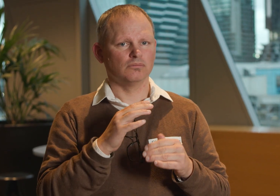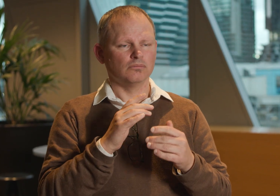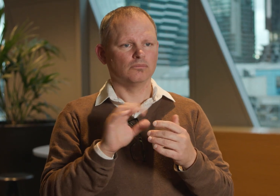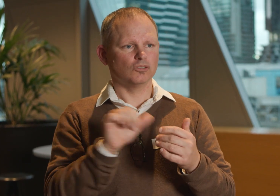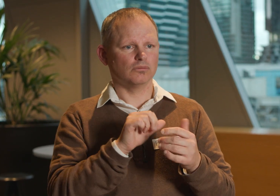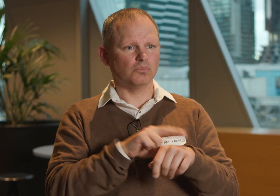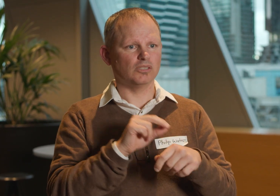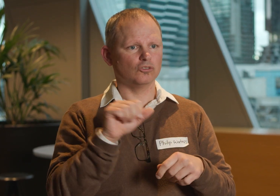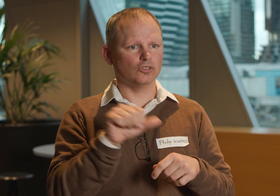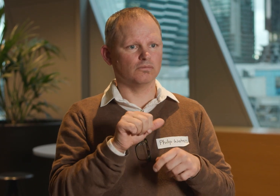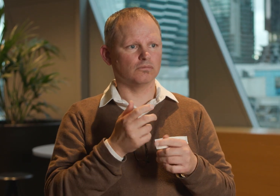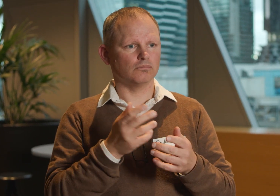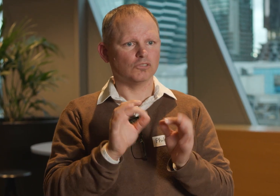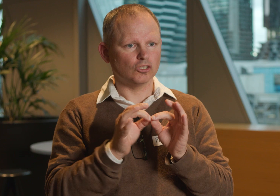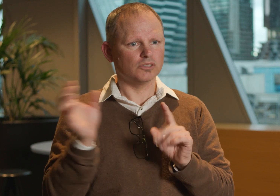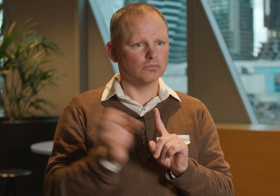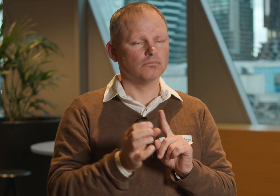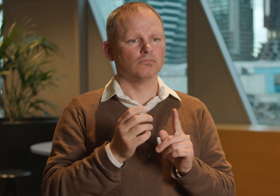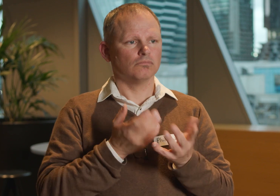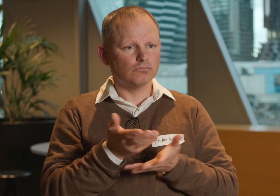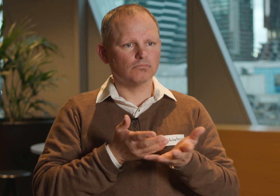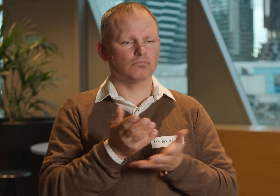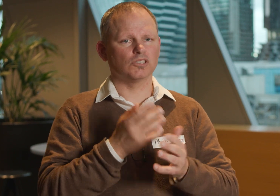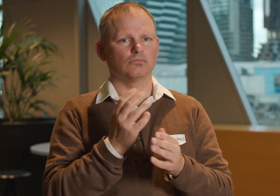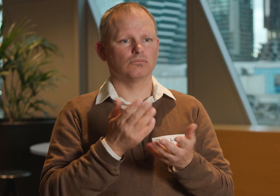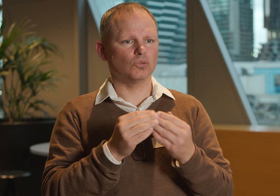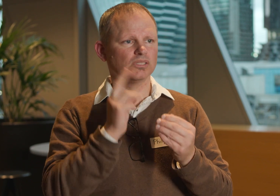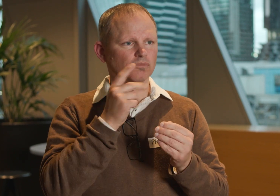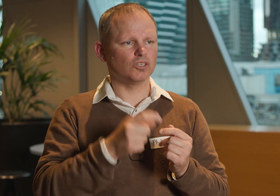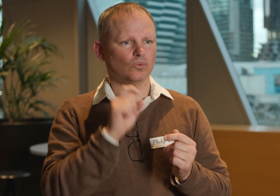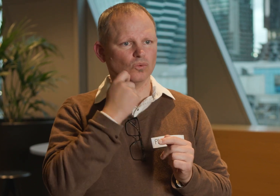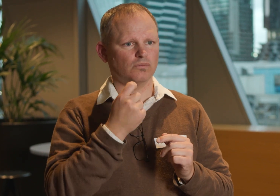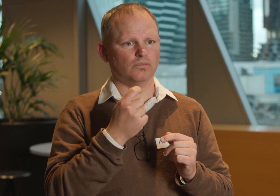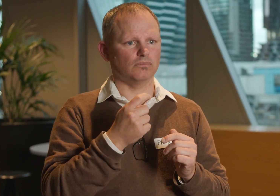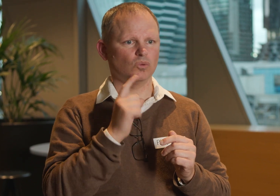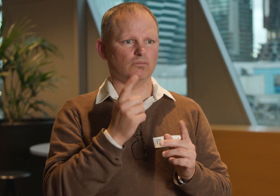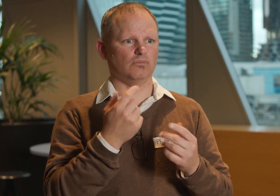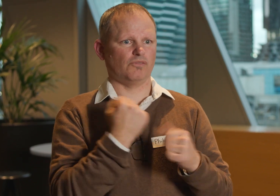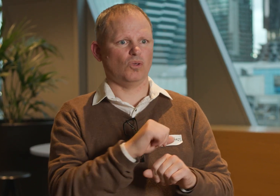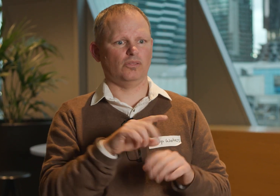communication in the very first instance. Having interpreters available, having discussions with